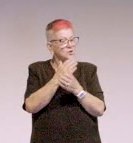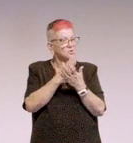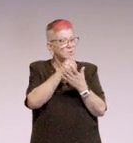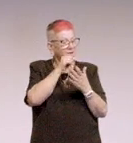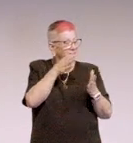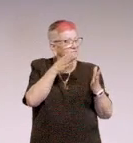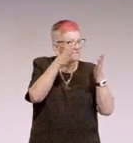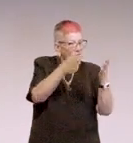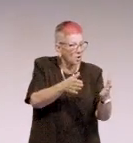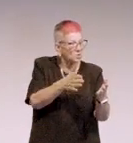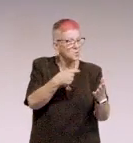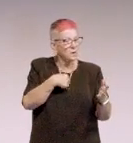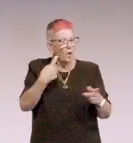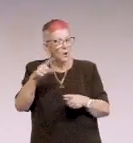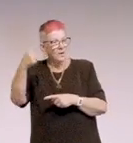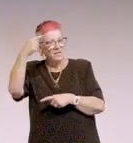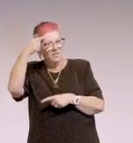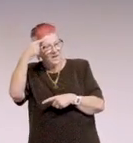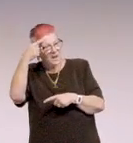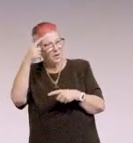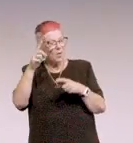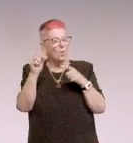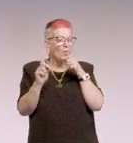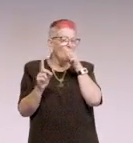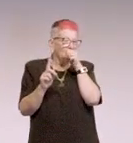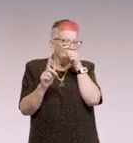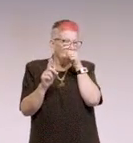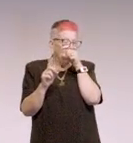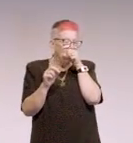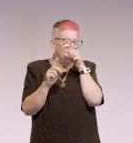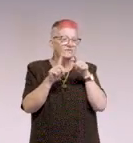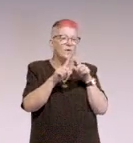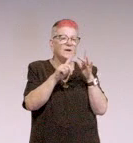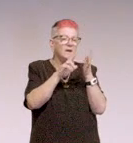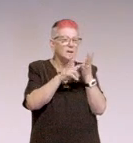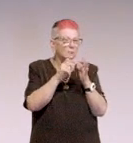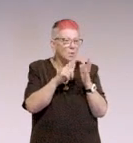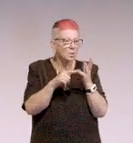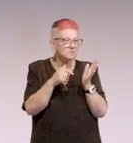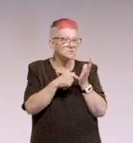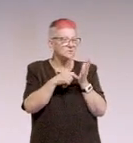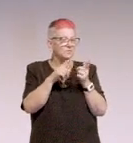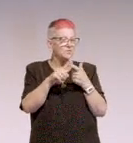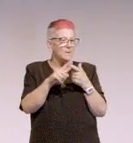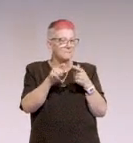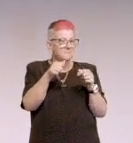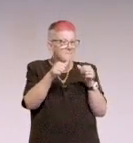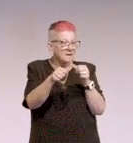We just think of the focus like input, checkbox, text boxes, but we